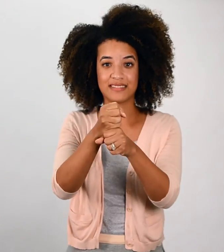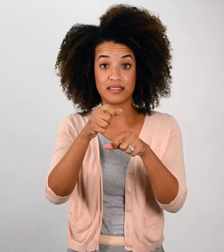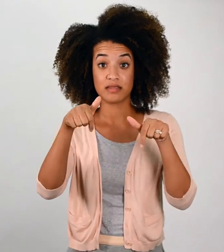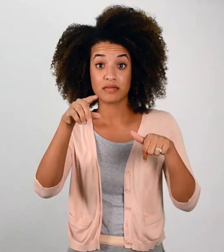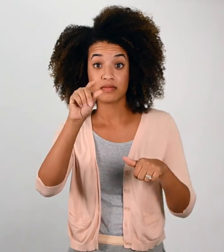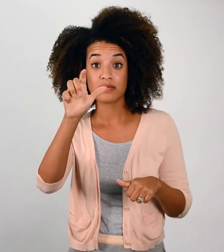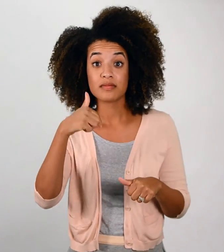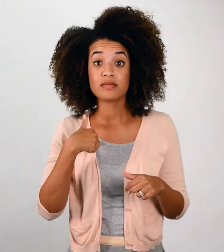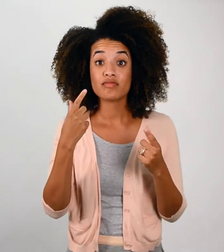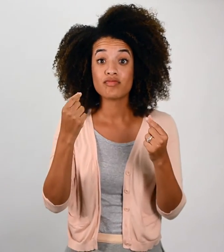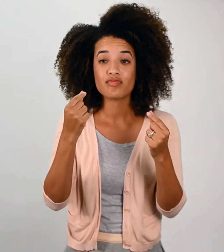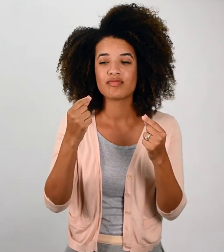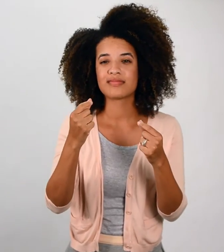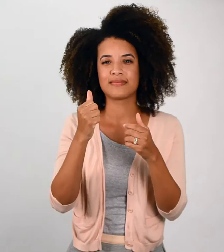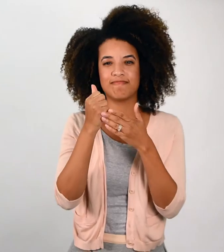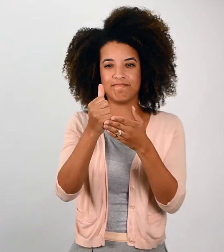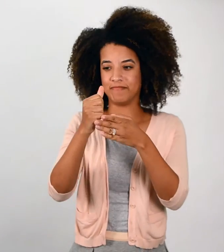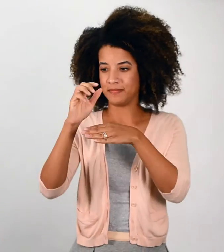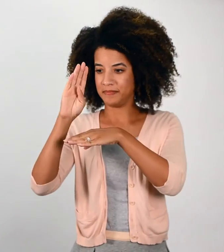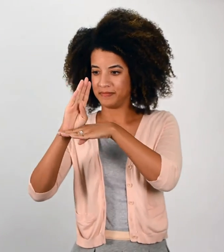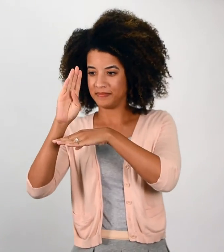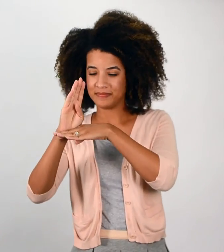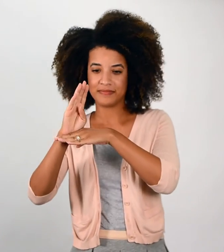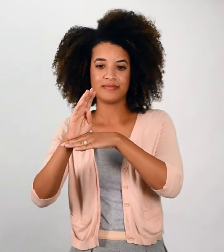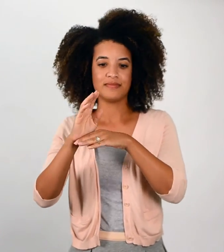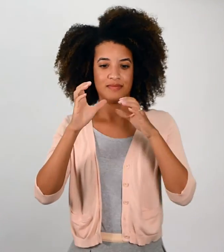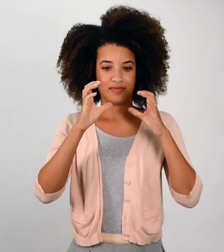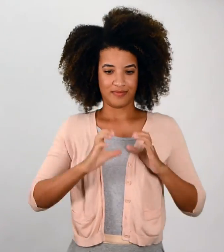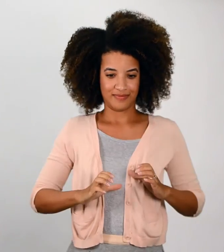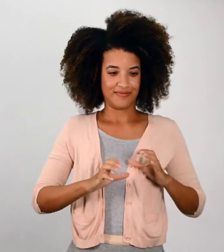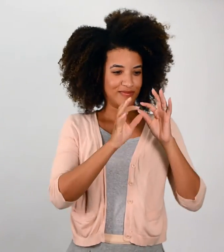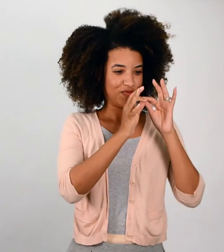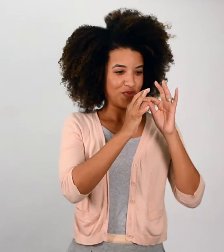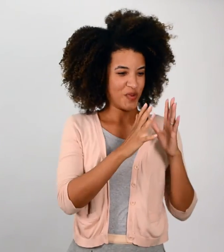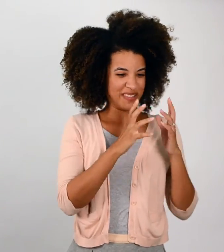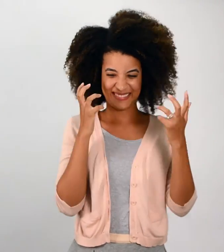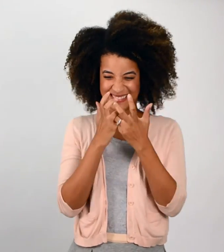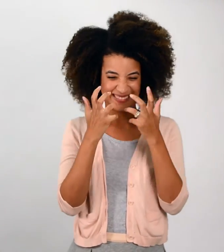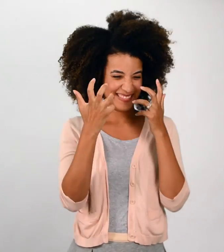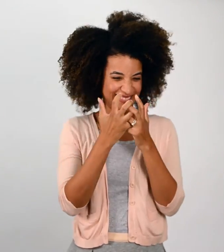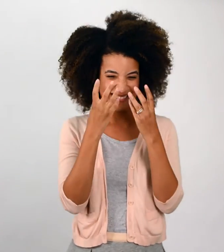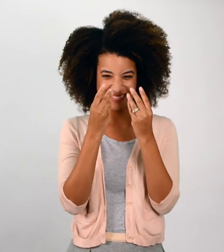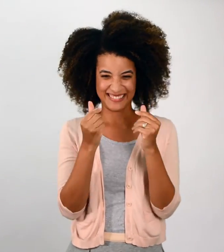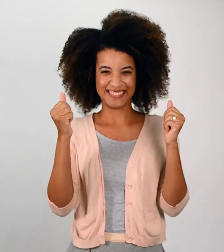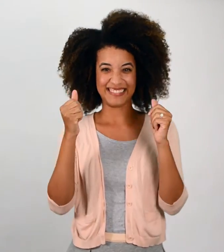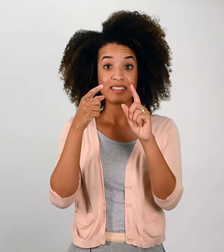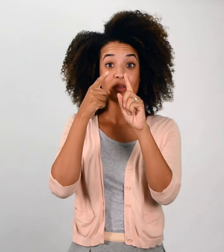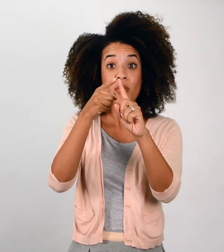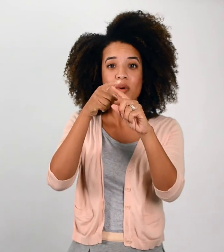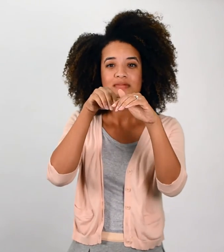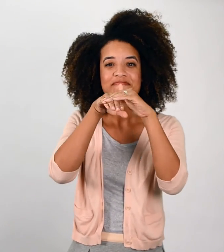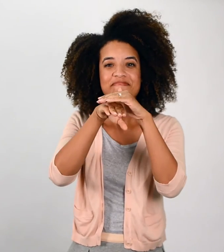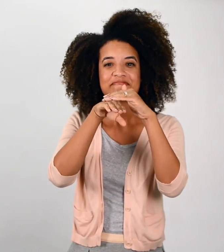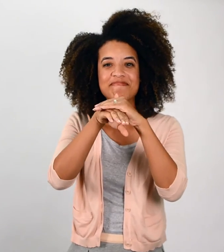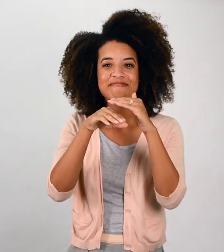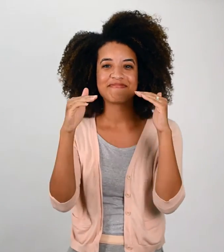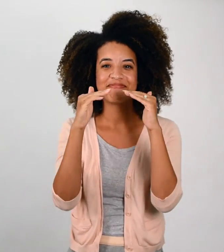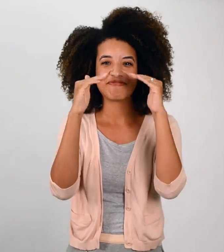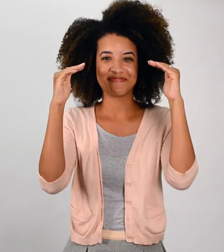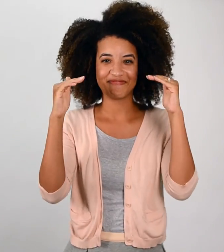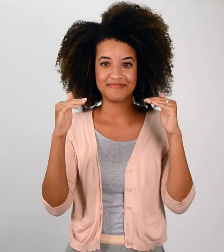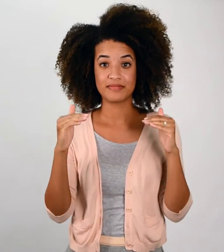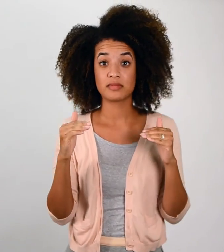At DAC, I help businesses, consumers and interpreters connect effectively to achieve equal access.